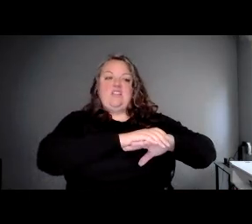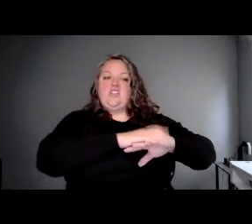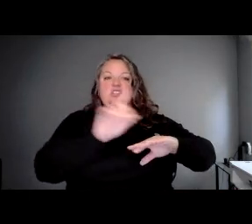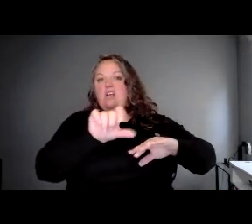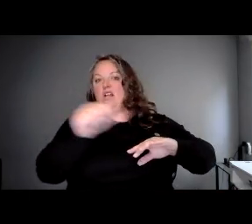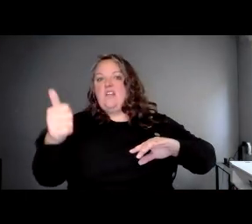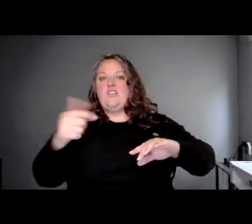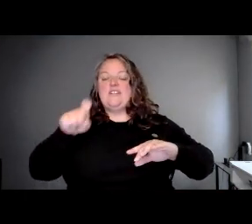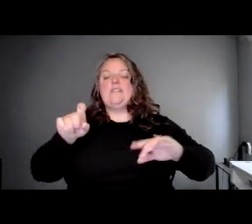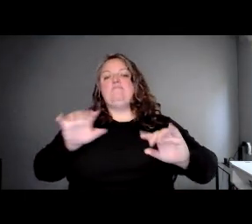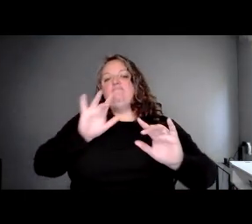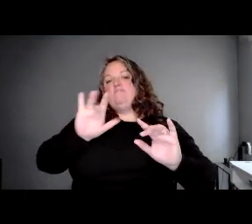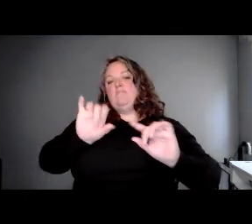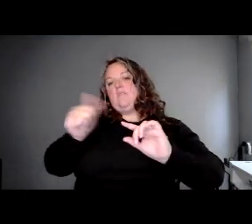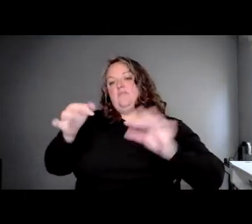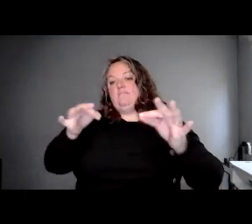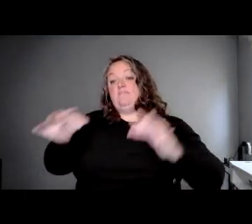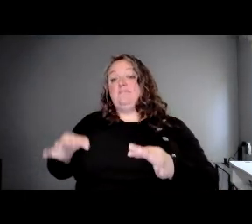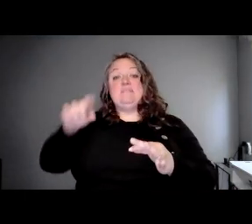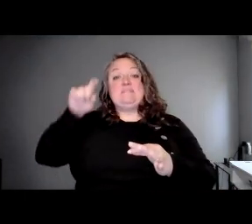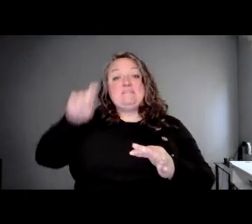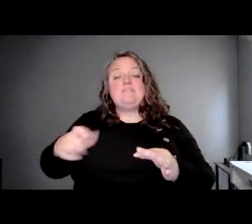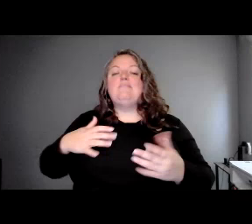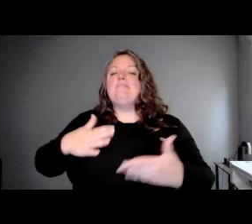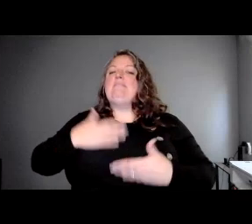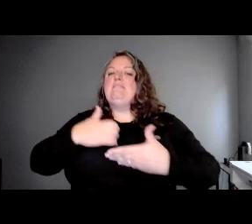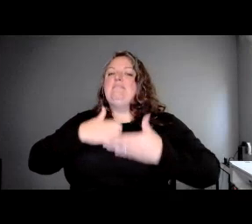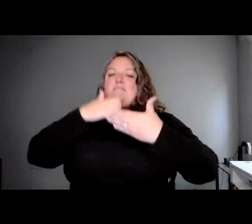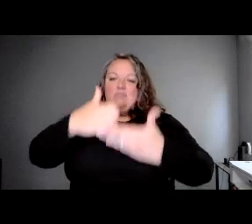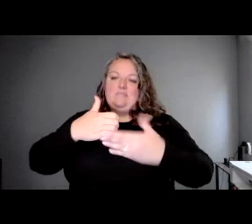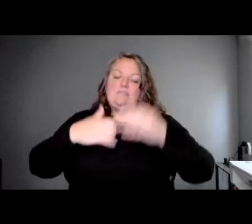need directions on how to do that, I'm happy to help them if you want to put that in the chat.